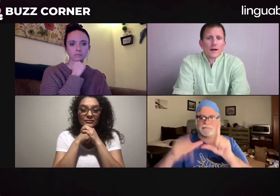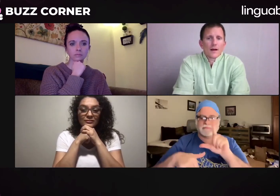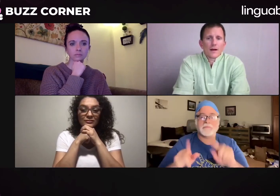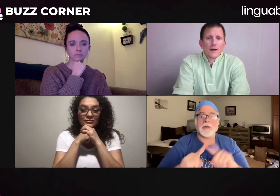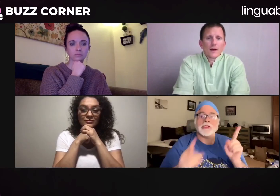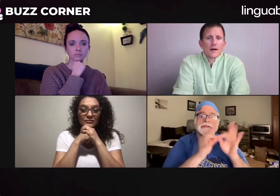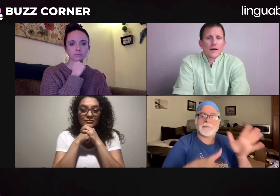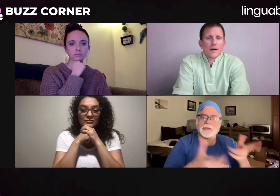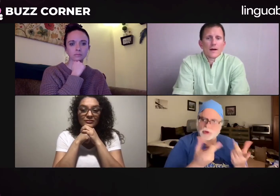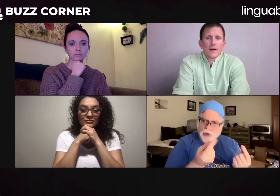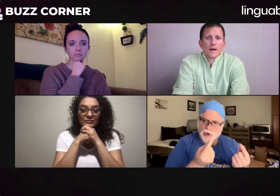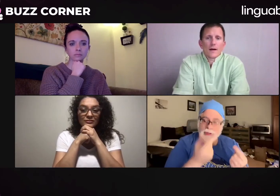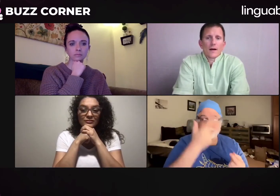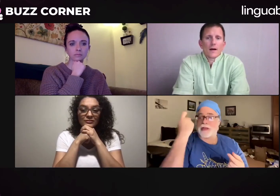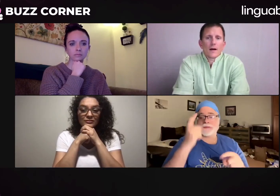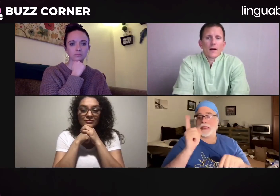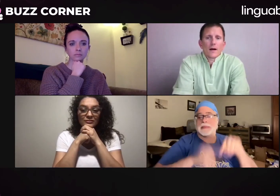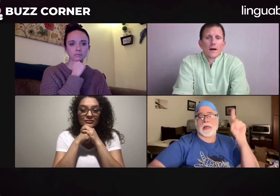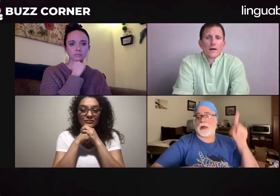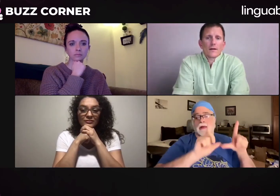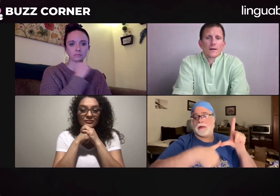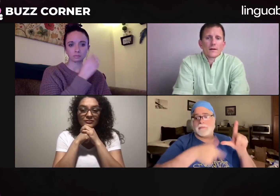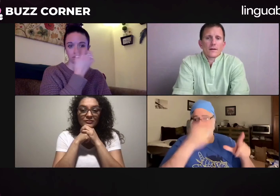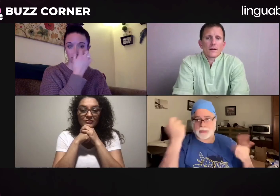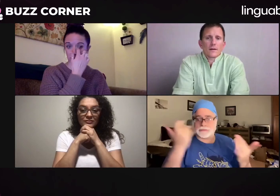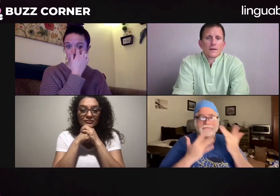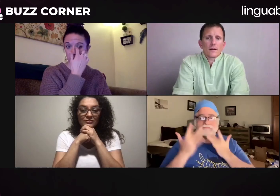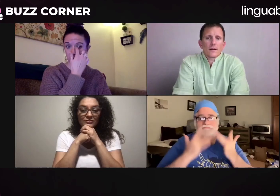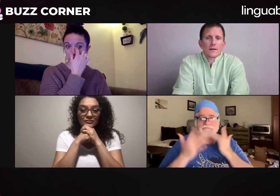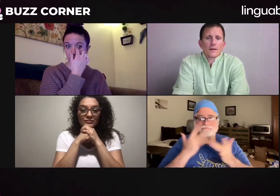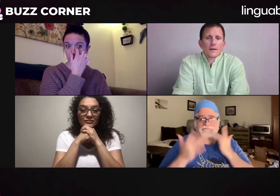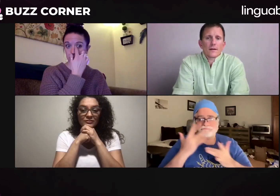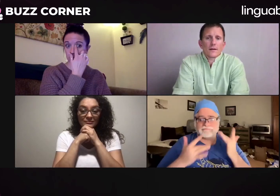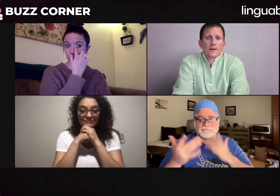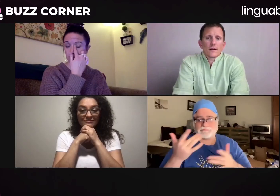And what do you do with interpreters who cannot, we can't take their certification away